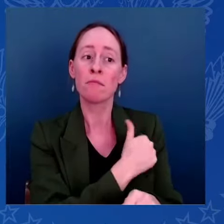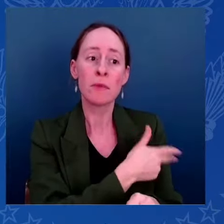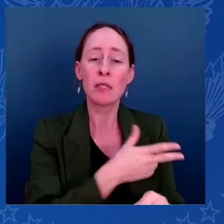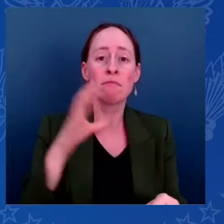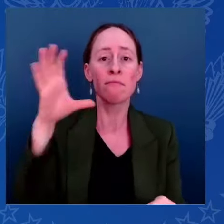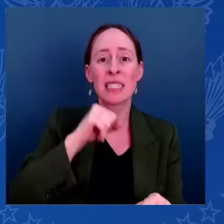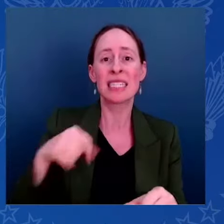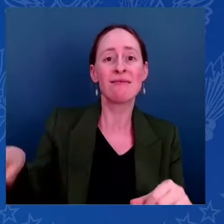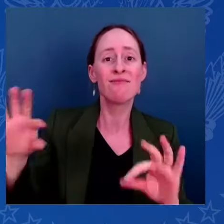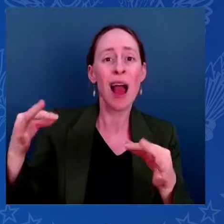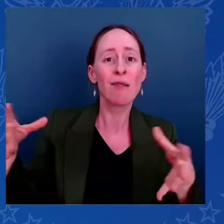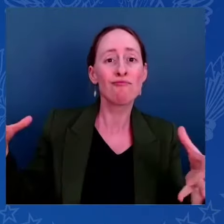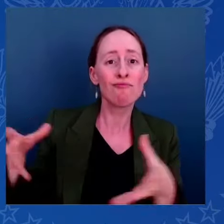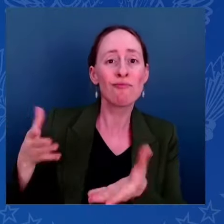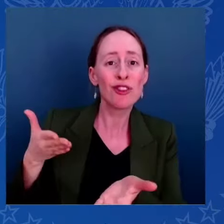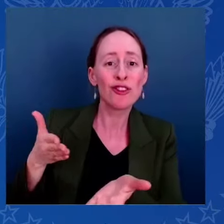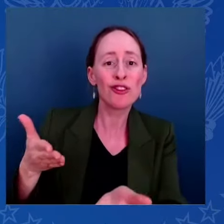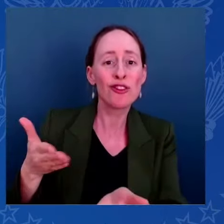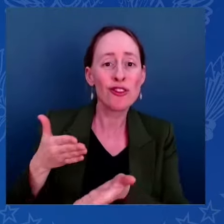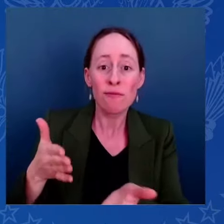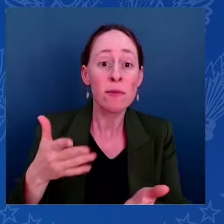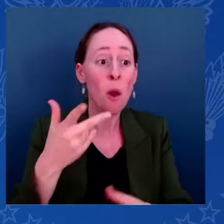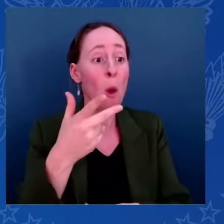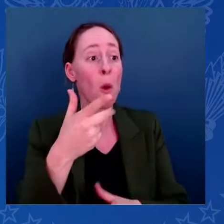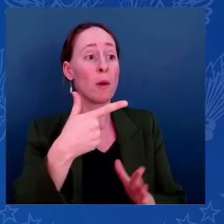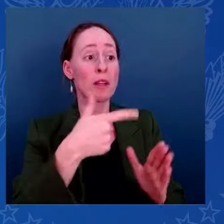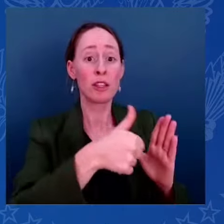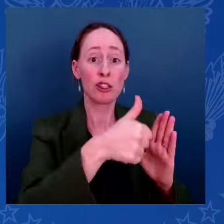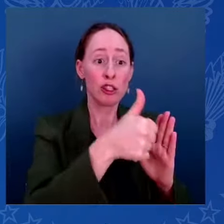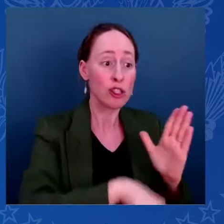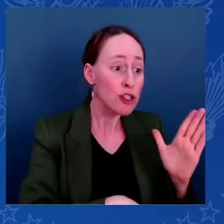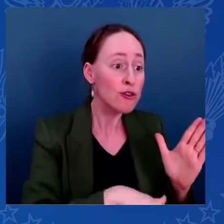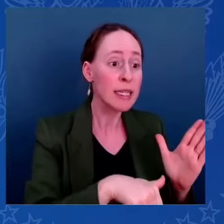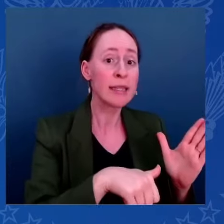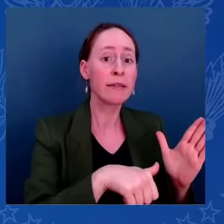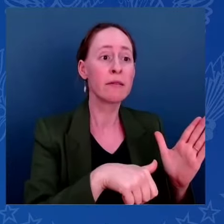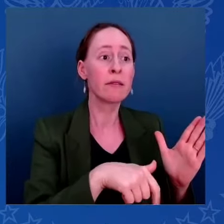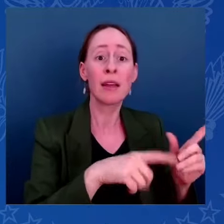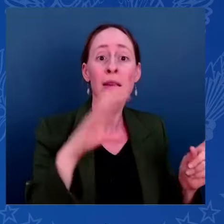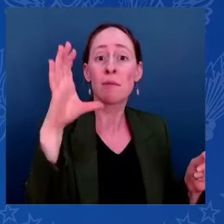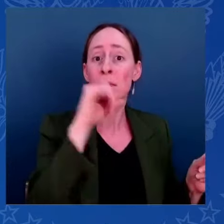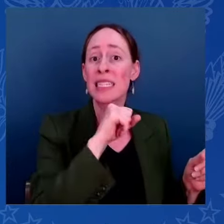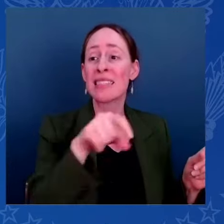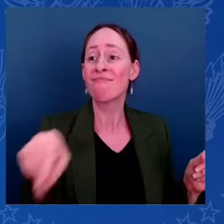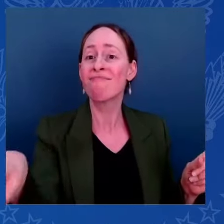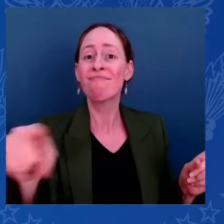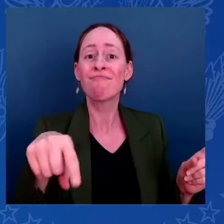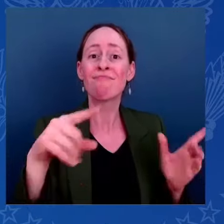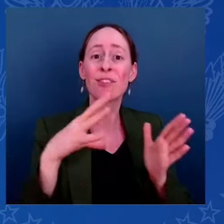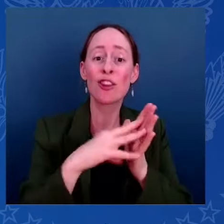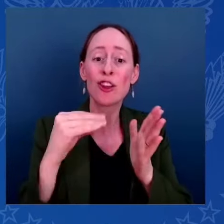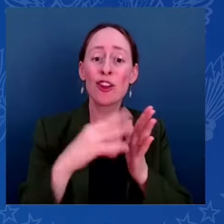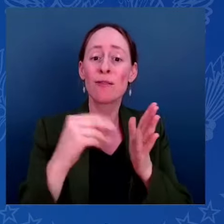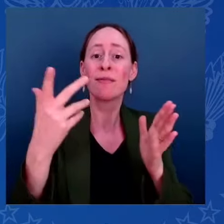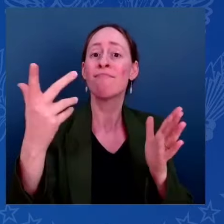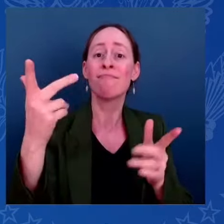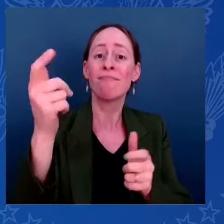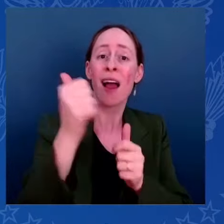there's a missed moment to show our kids how to bait a fishing hook on a hot summer day by the lake.